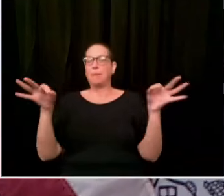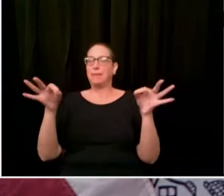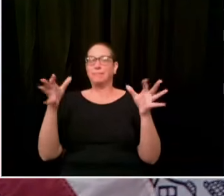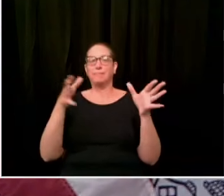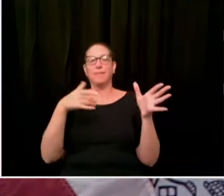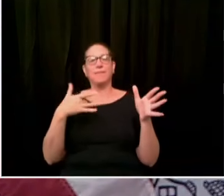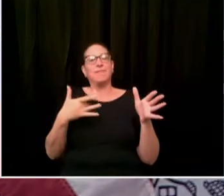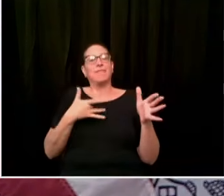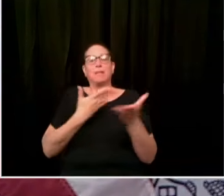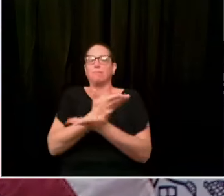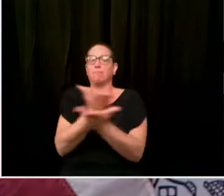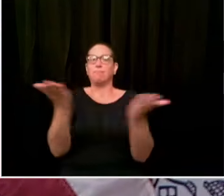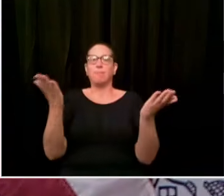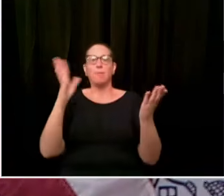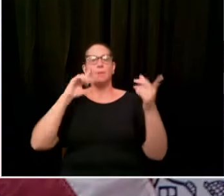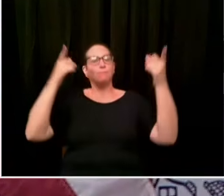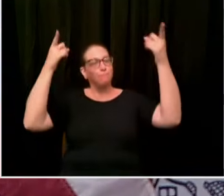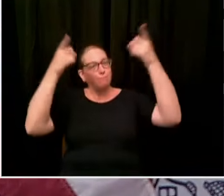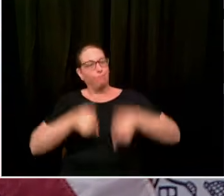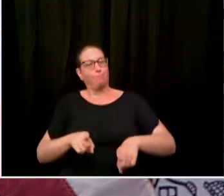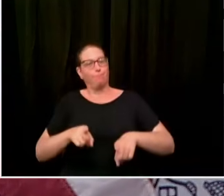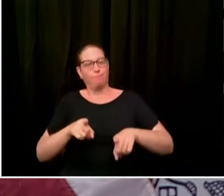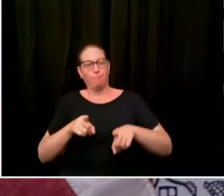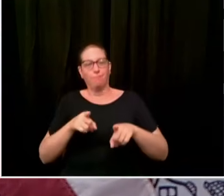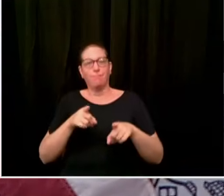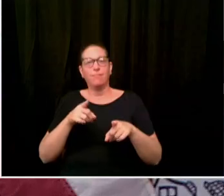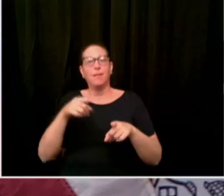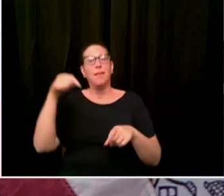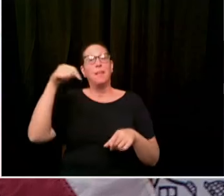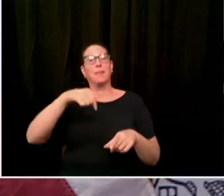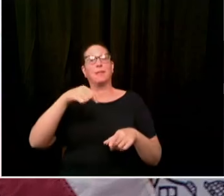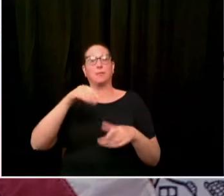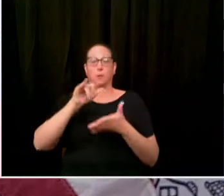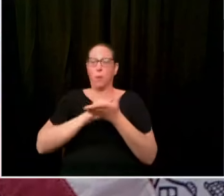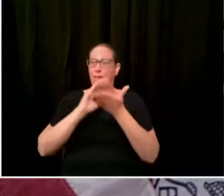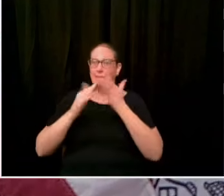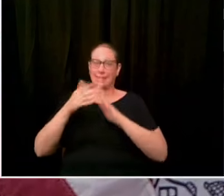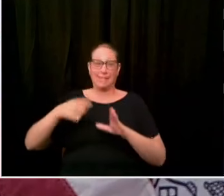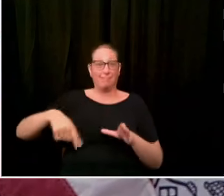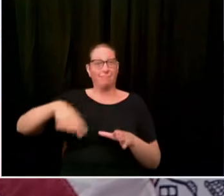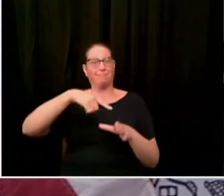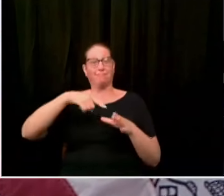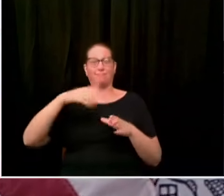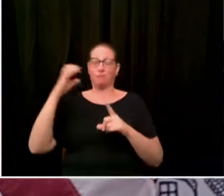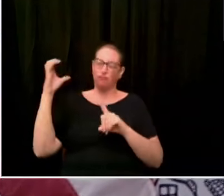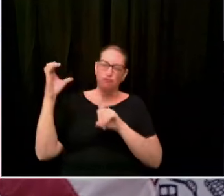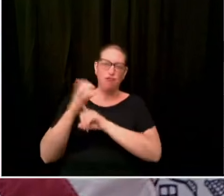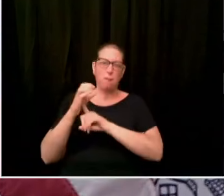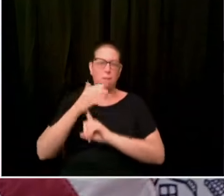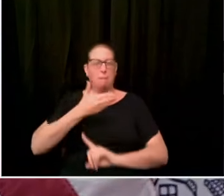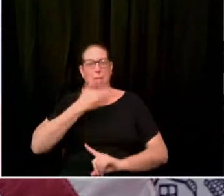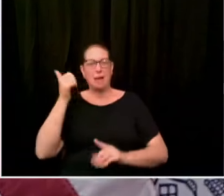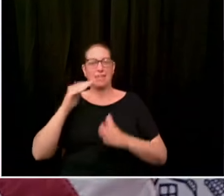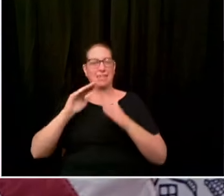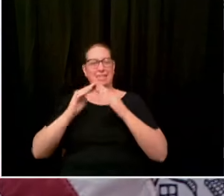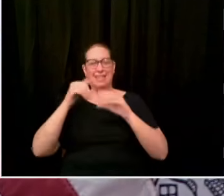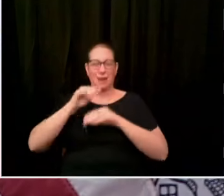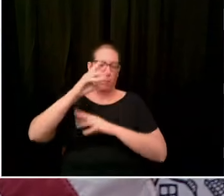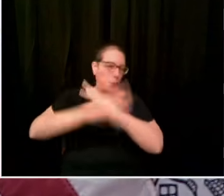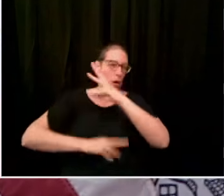PROBABLY WOULD GET THE GREATEST CONSENSUS, IN FACT, THIS IS THE GREATEST CITY IN THE WORLD. THERE IS NO ONE